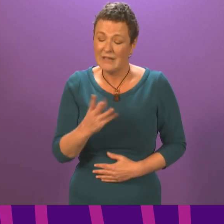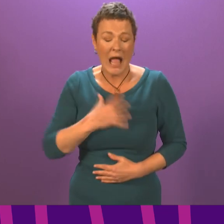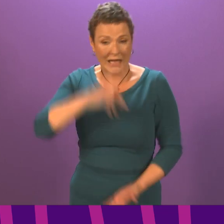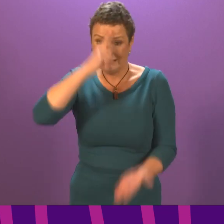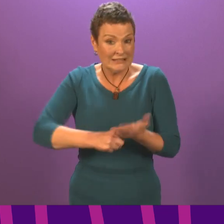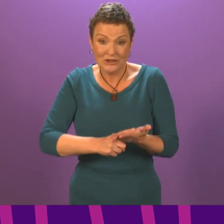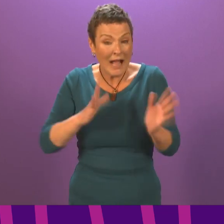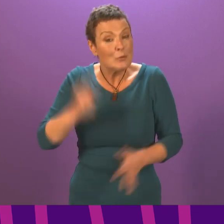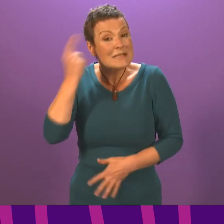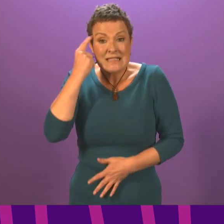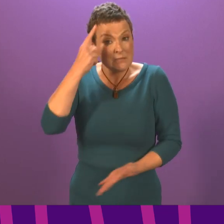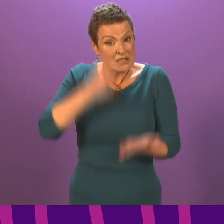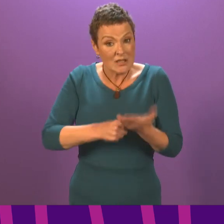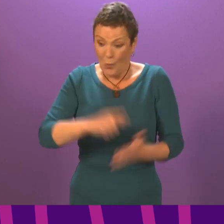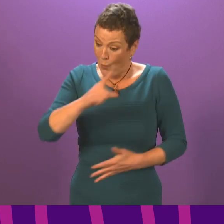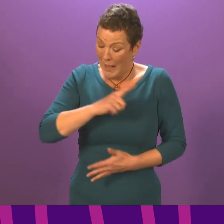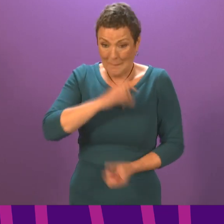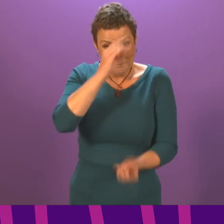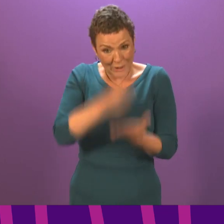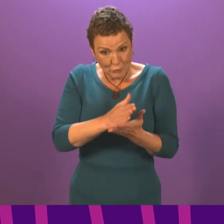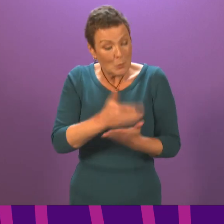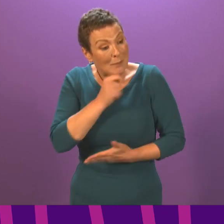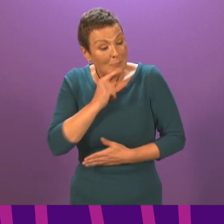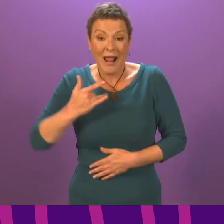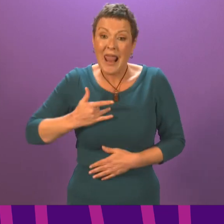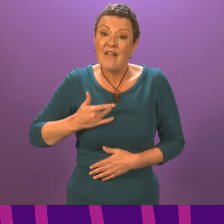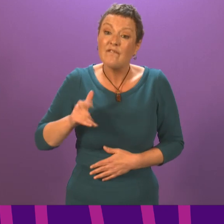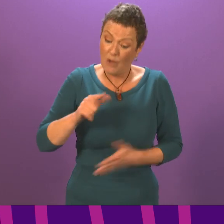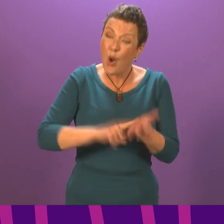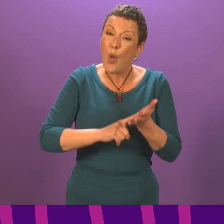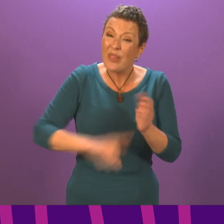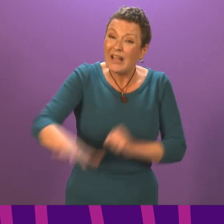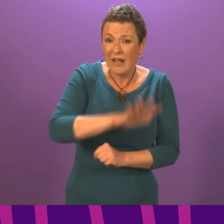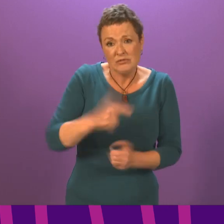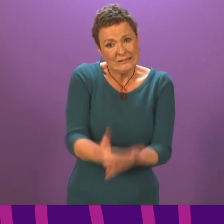in the situation and to keep people across Lothian as safe as is possible.